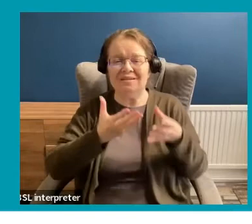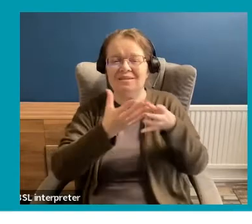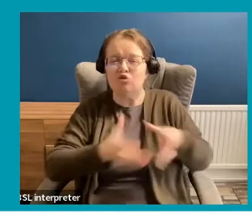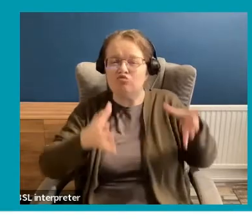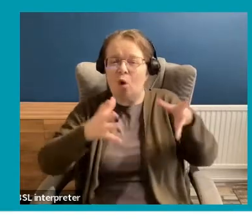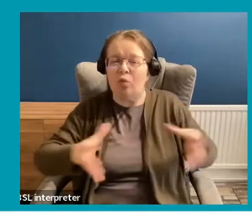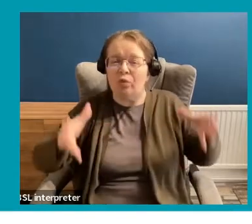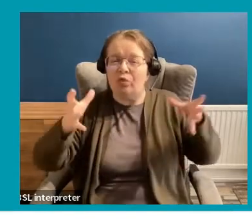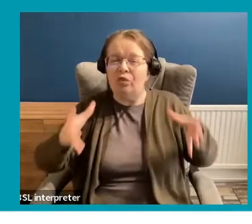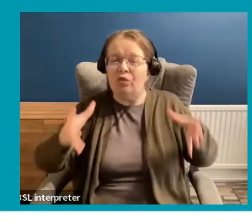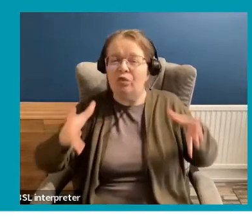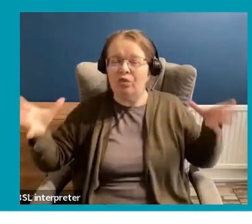That is really important.